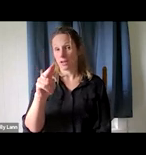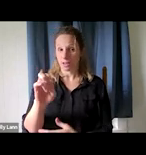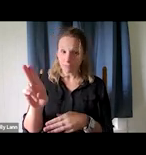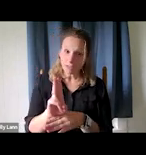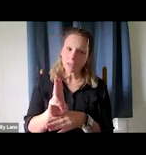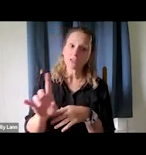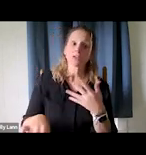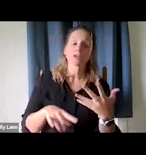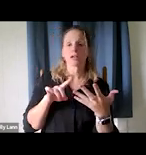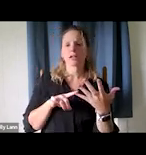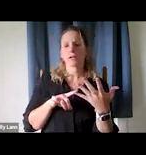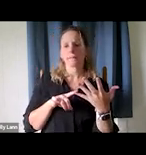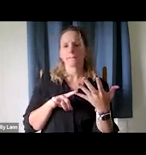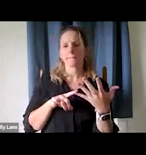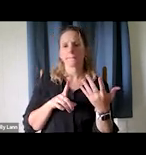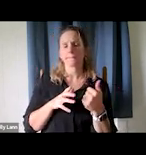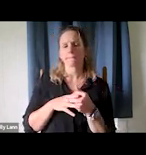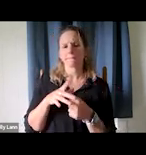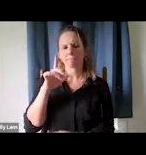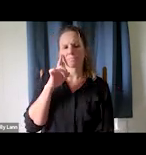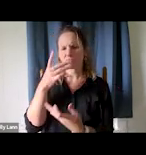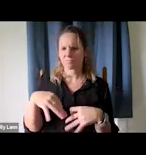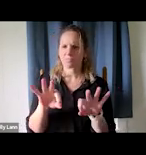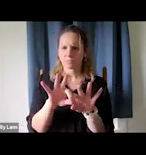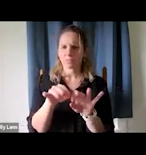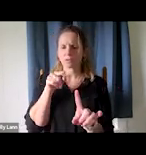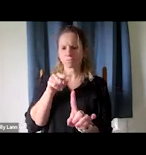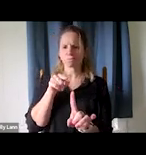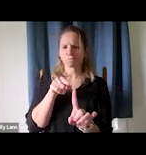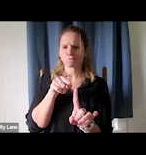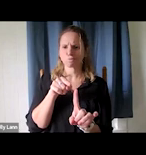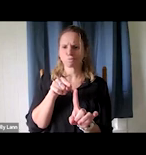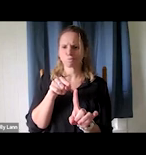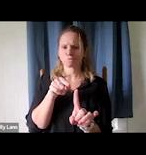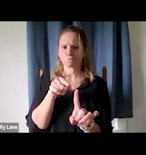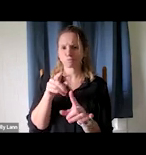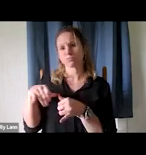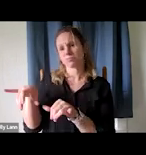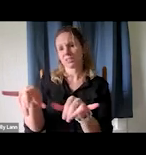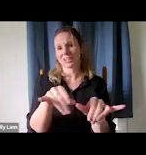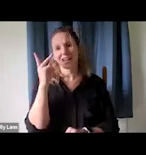And then I think it's important to point out 'cause this is also things that we commonly see